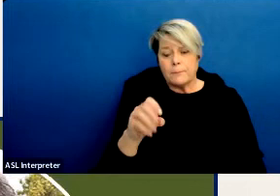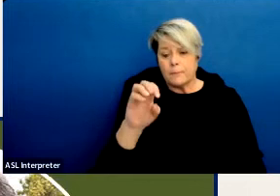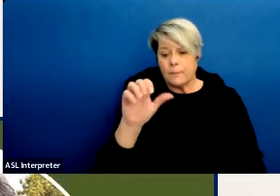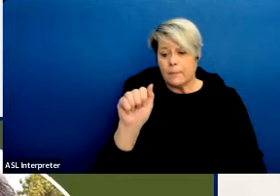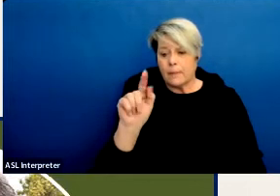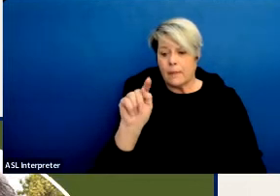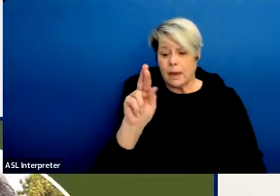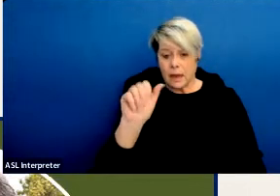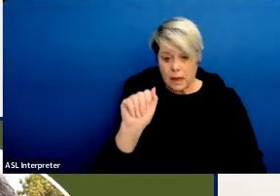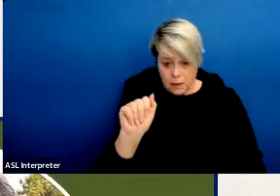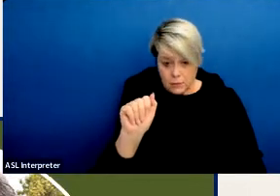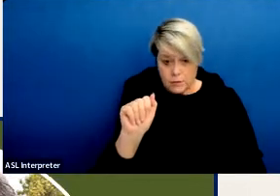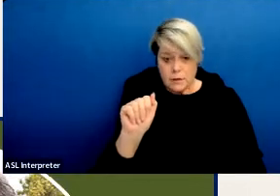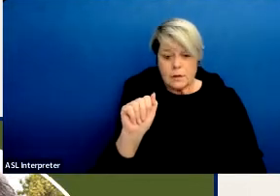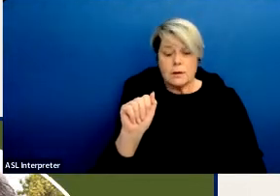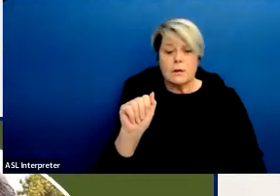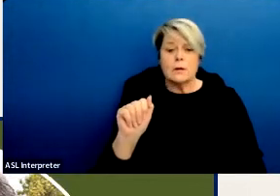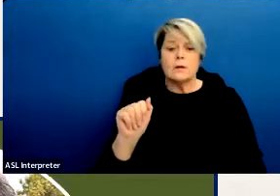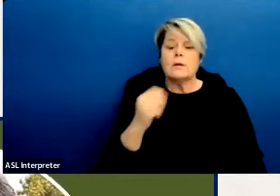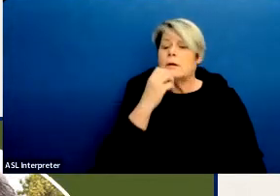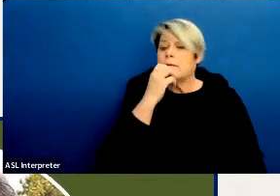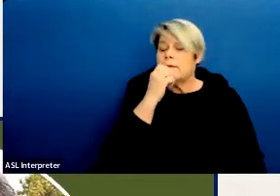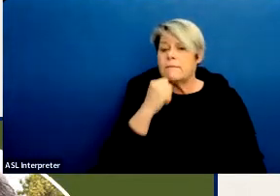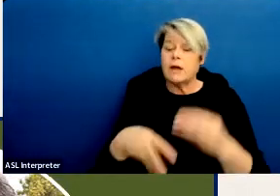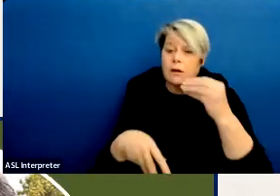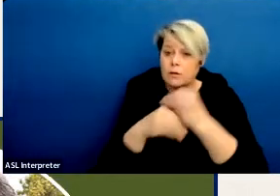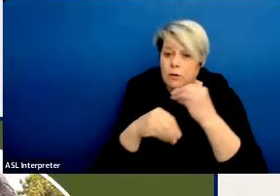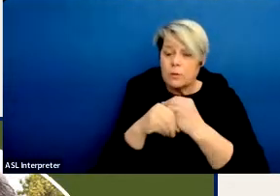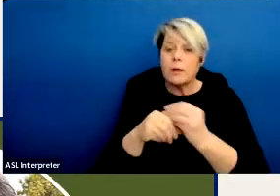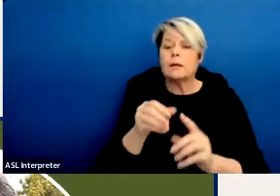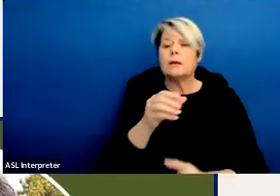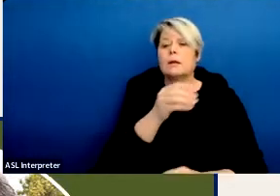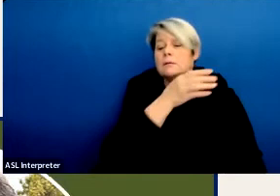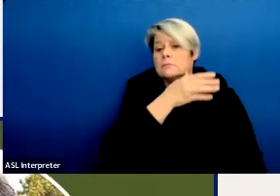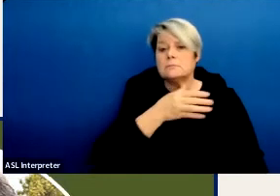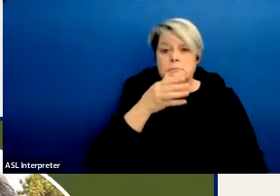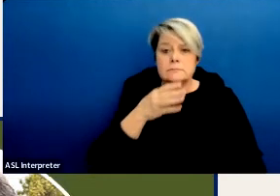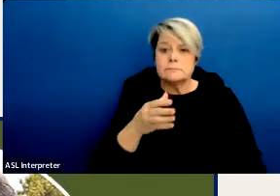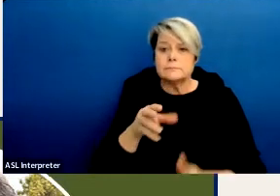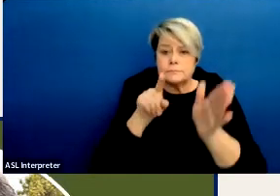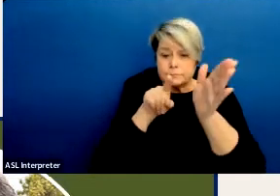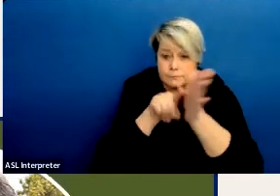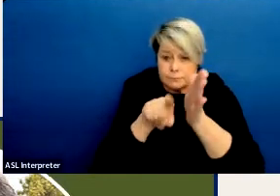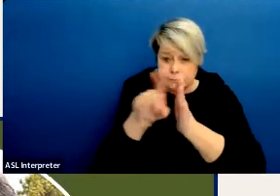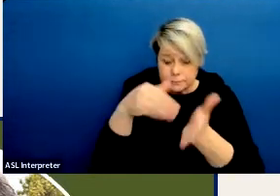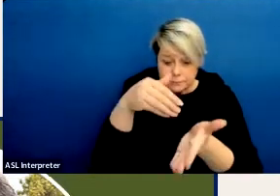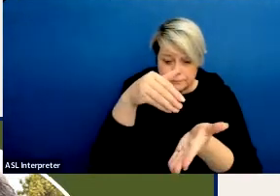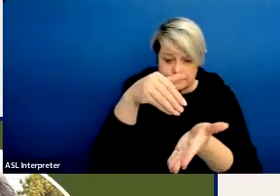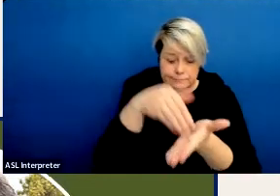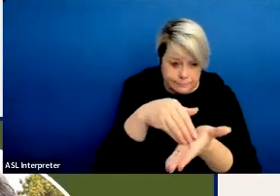and processing from E ATRA, sustain -BLG ag cul KPHAOUR Rawl assistance program. We have value added